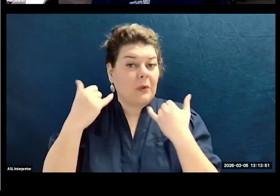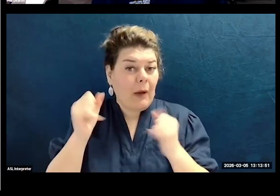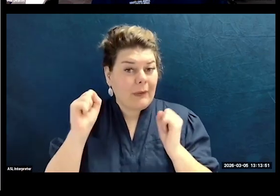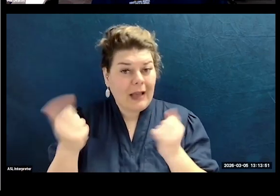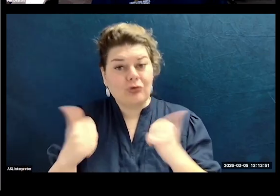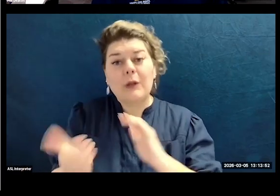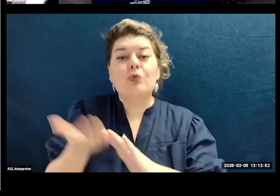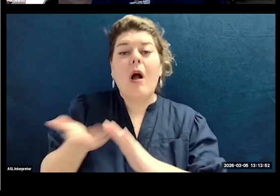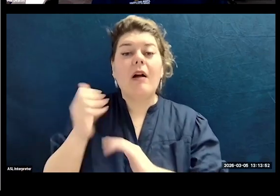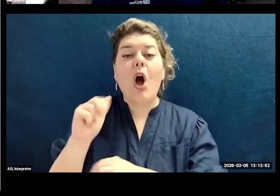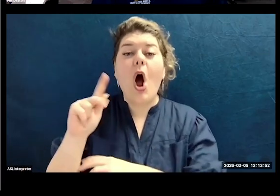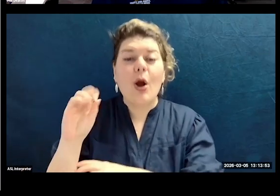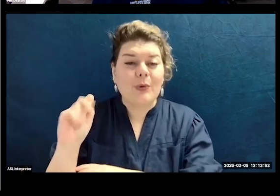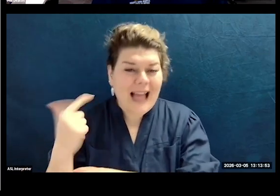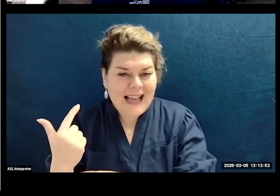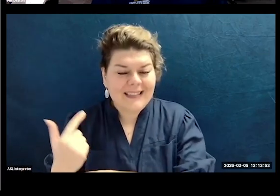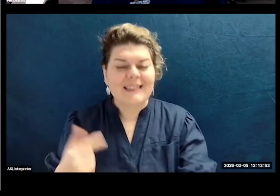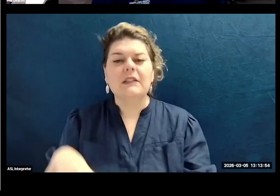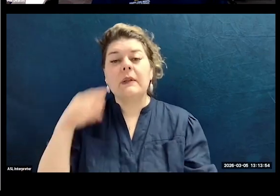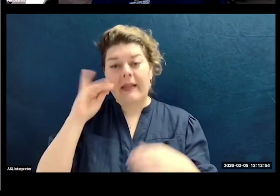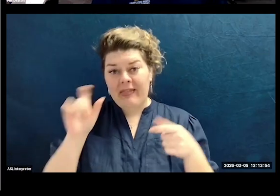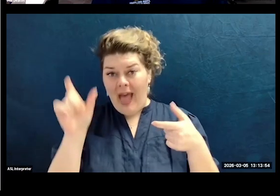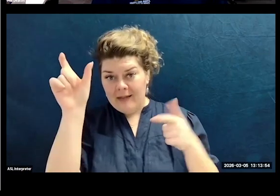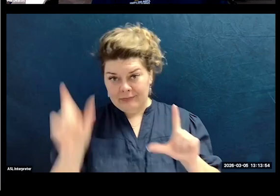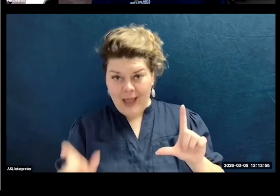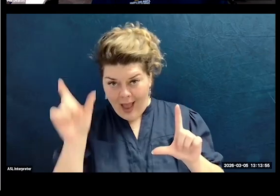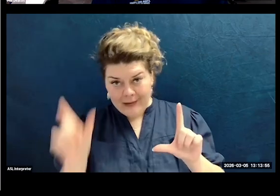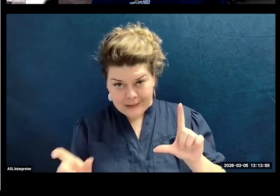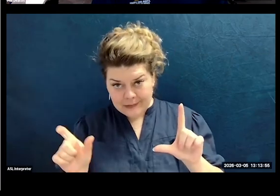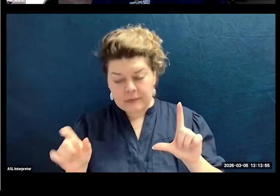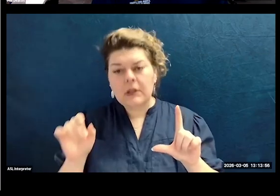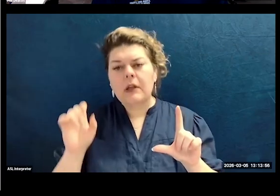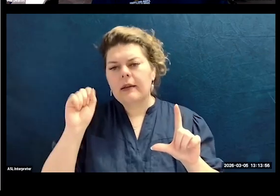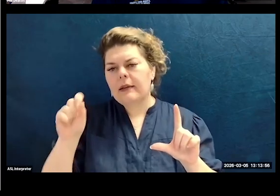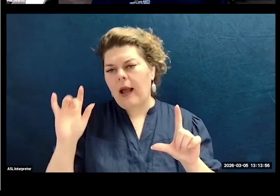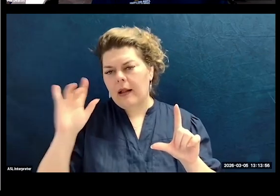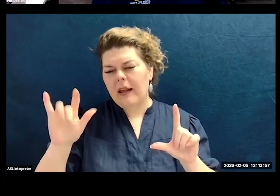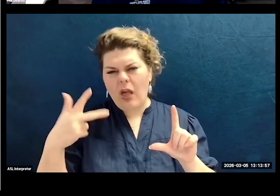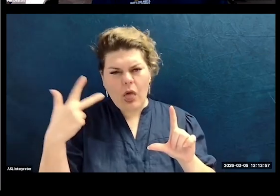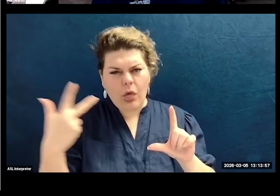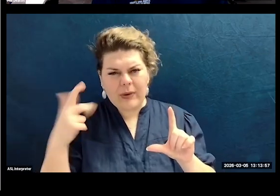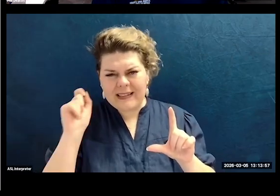So, how do we do this? In the Accessibility Tags area, you can select the three dots